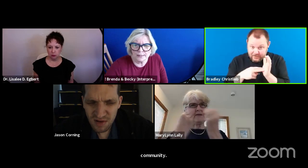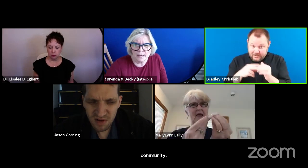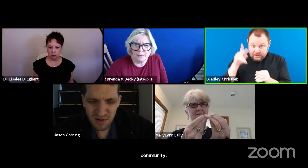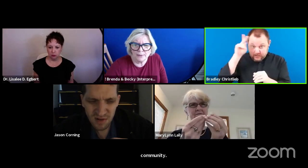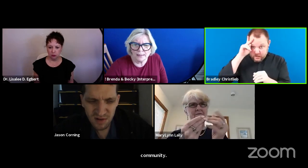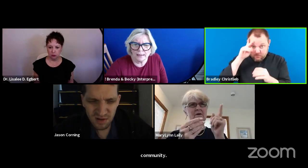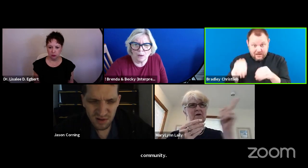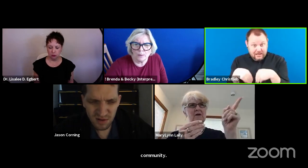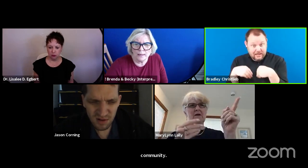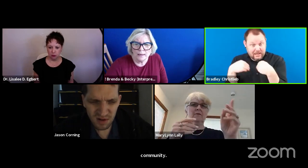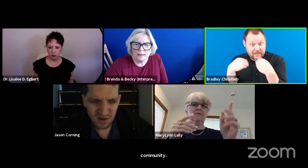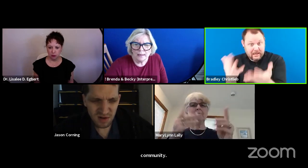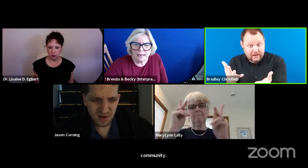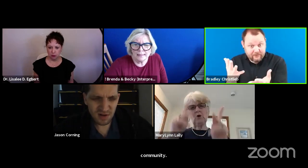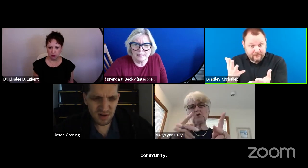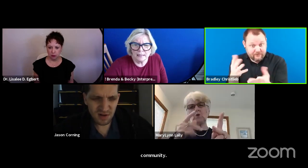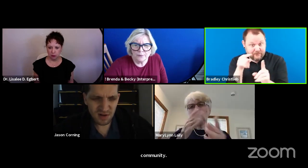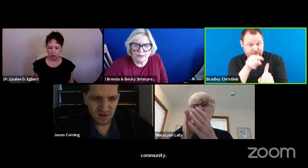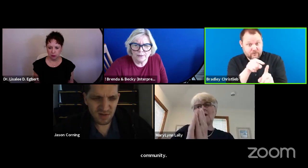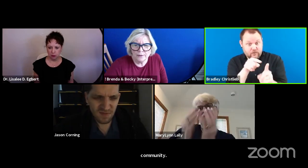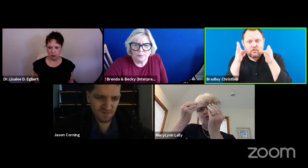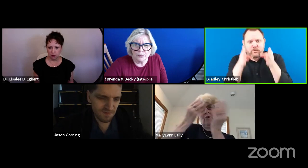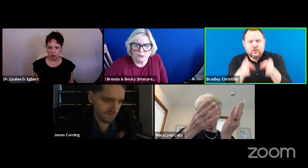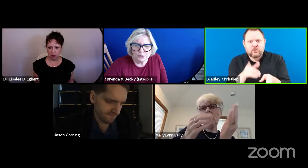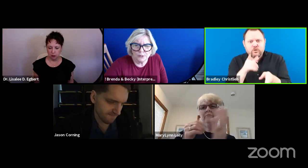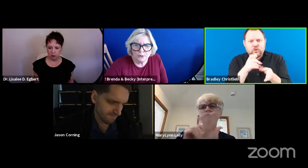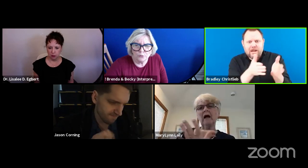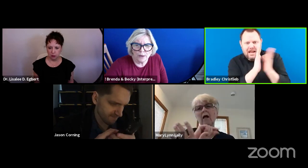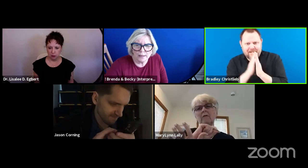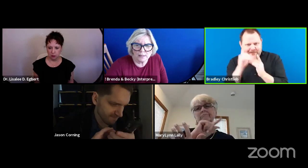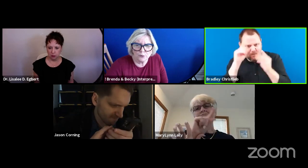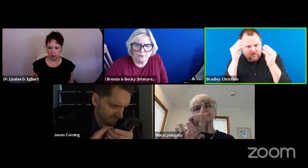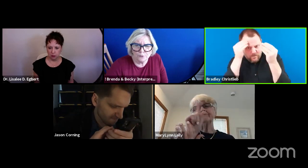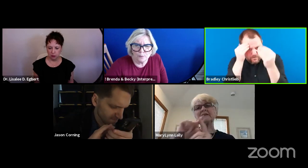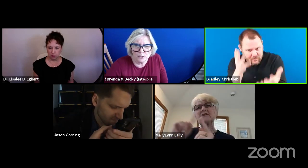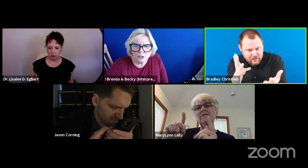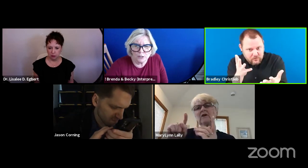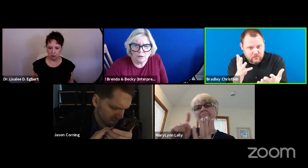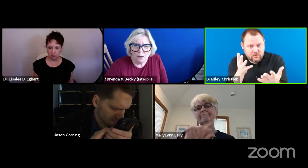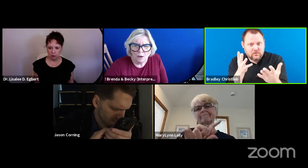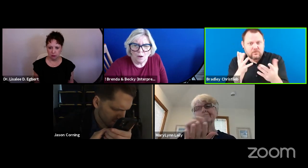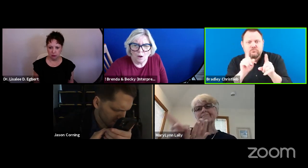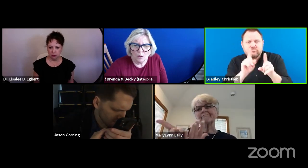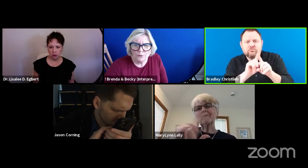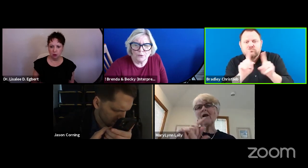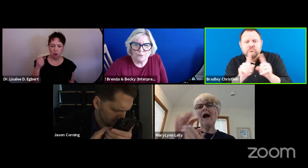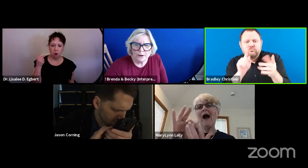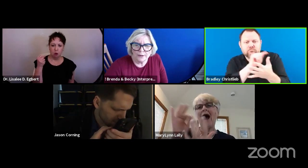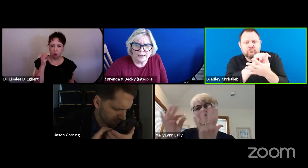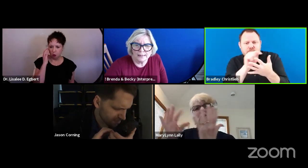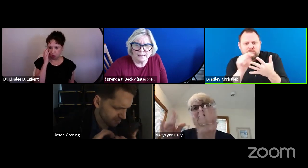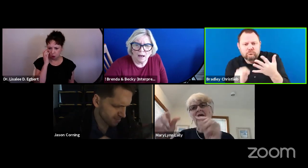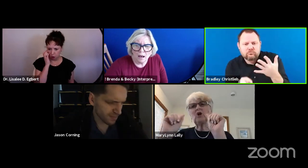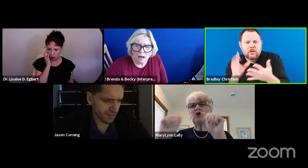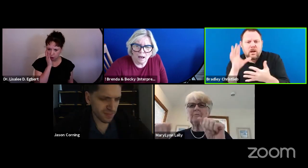Does that mean that Kelby has given the person who asked for information all of the various